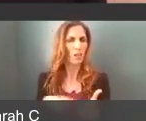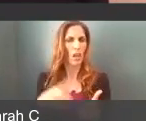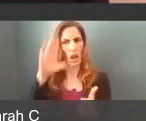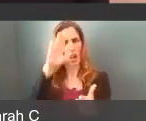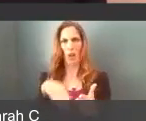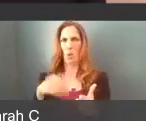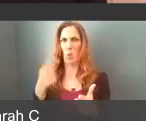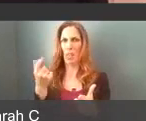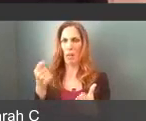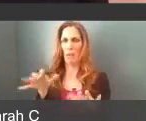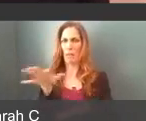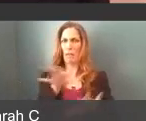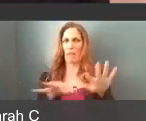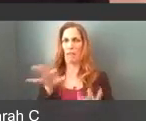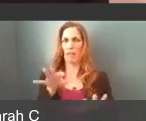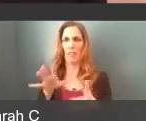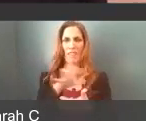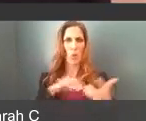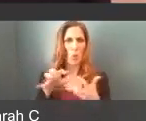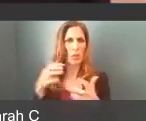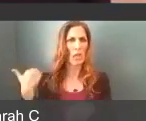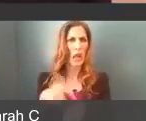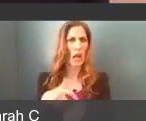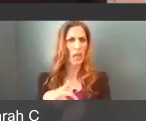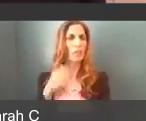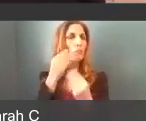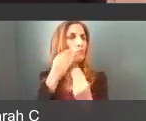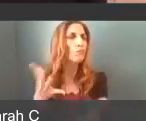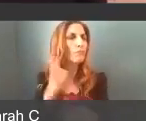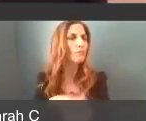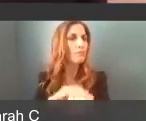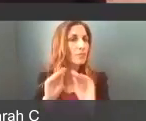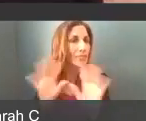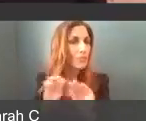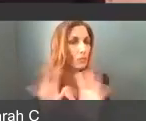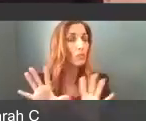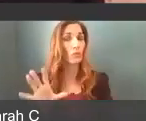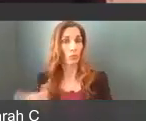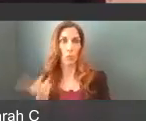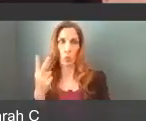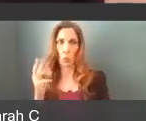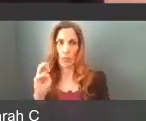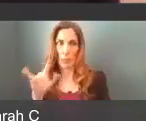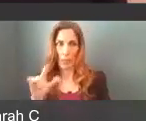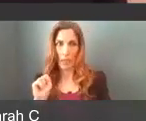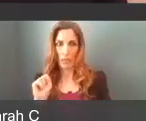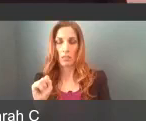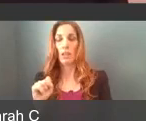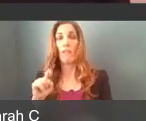just want to make sure everyone's clear. You get two emails: one tells you your new appointment